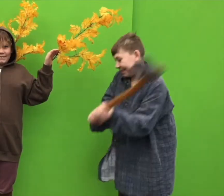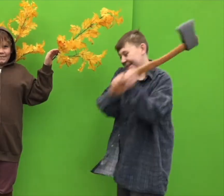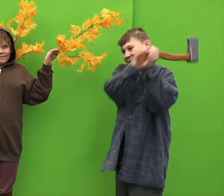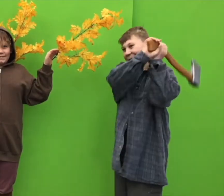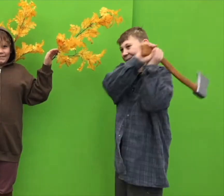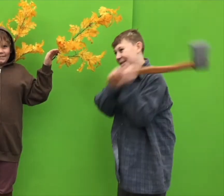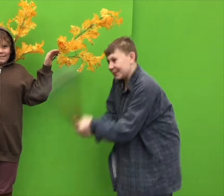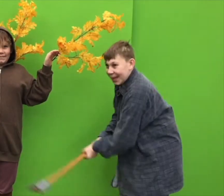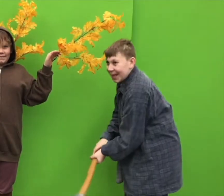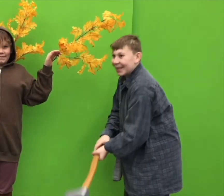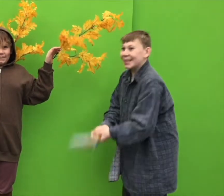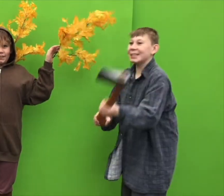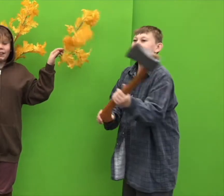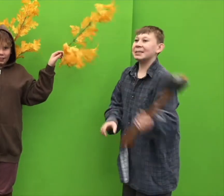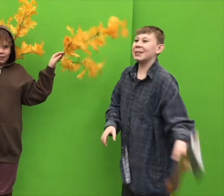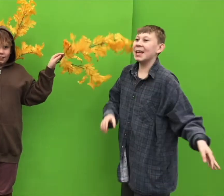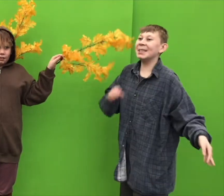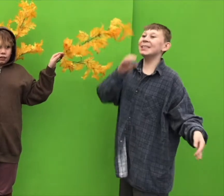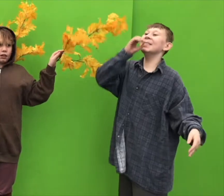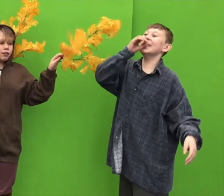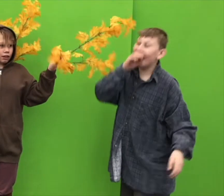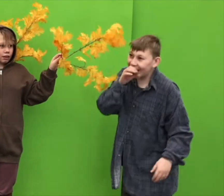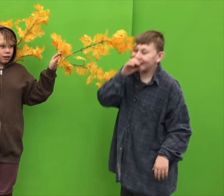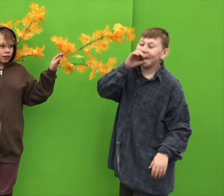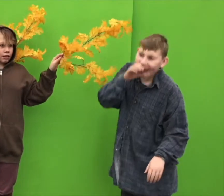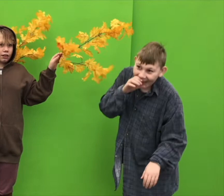a fourth child appears on screen dressed as a tree timber